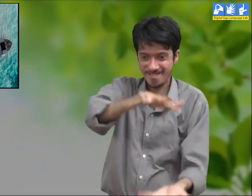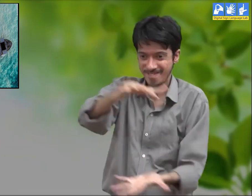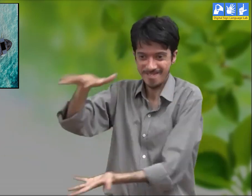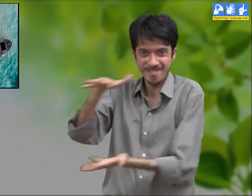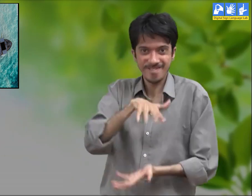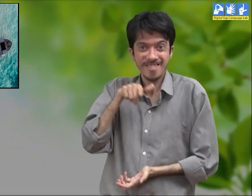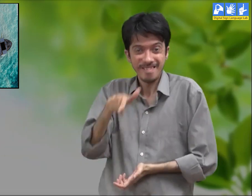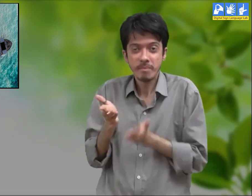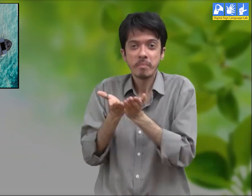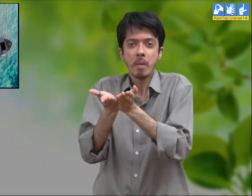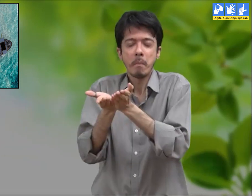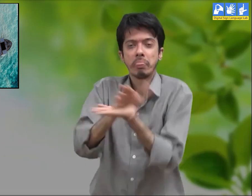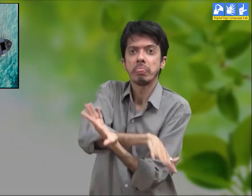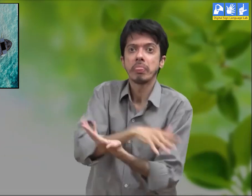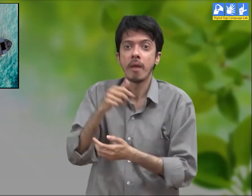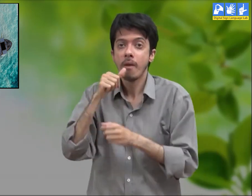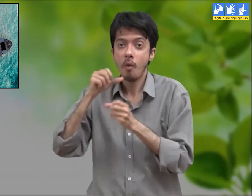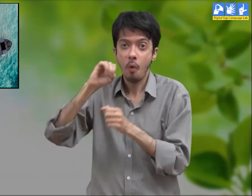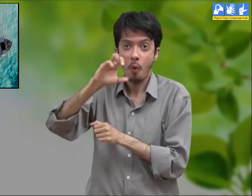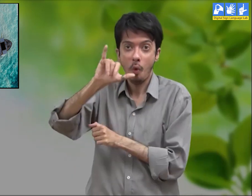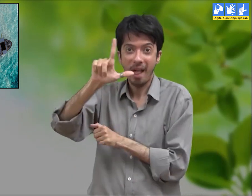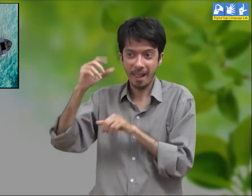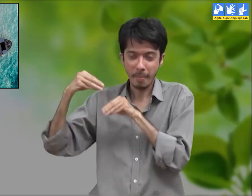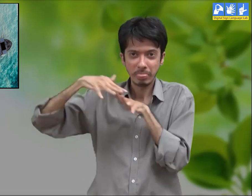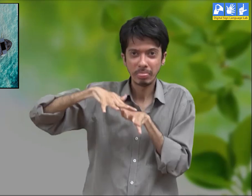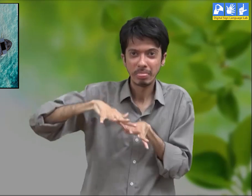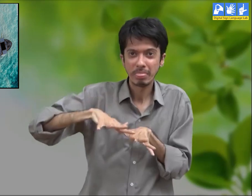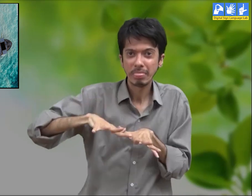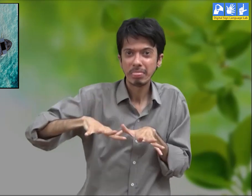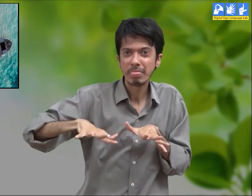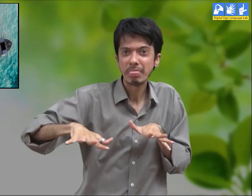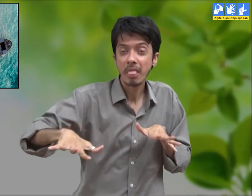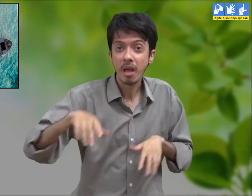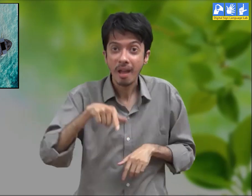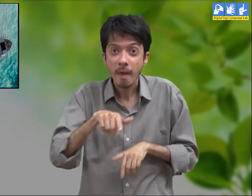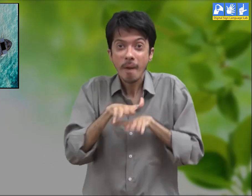a coral reef off the coast of Mauritius leaking up to thousand tons of heavy oil into a pristine